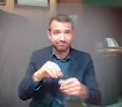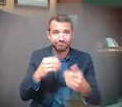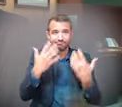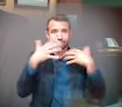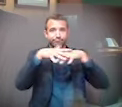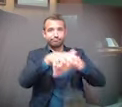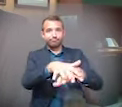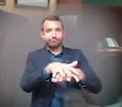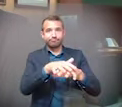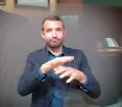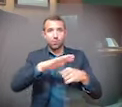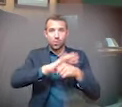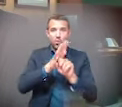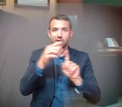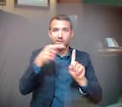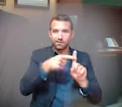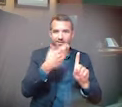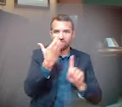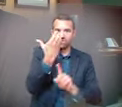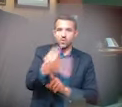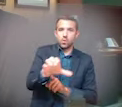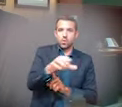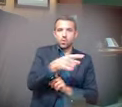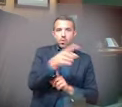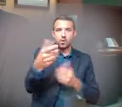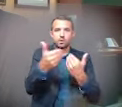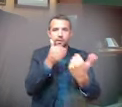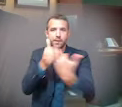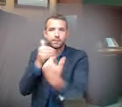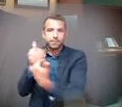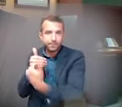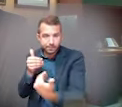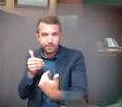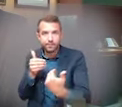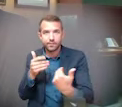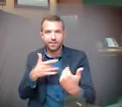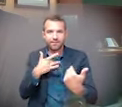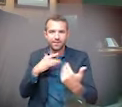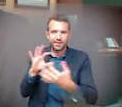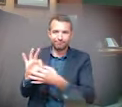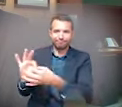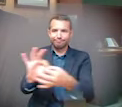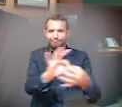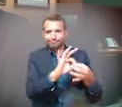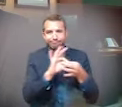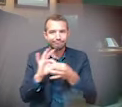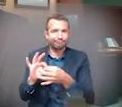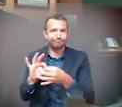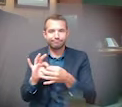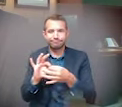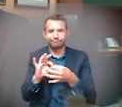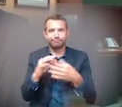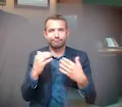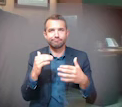And now, COVID is forcing us to be more segregated and not connected. And we just can't lose what we